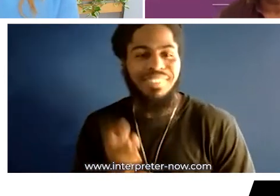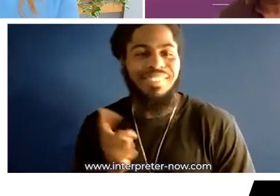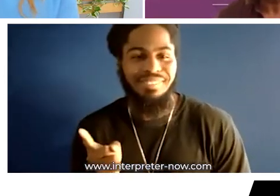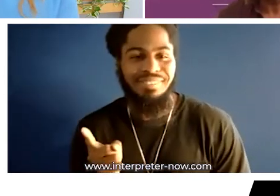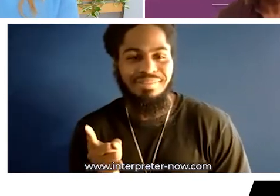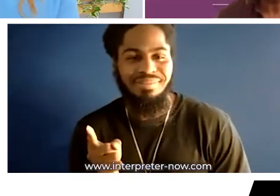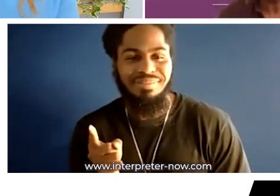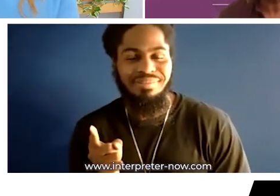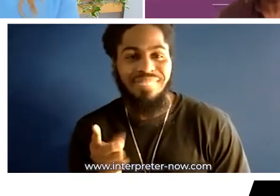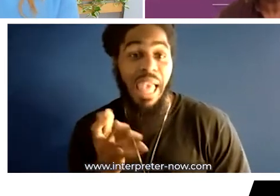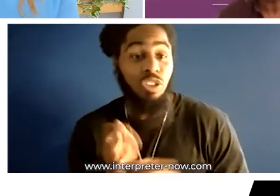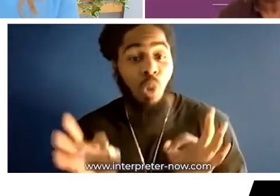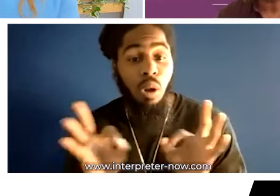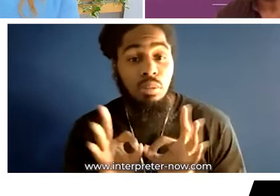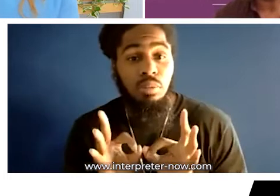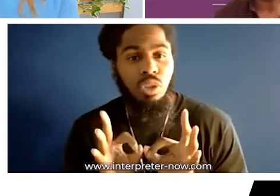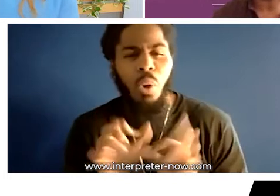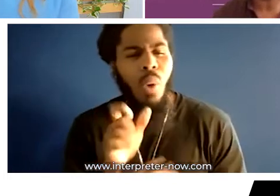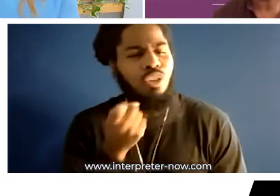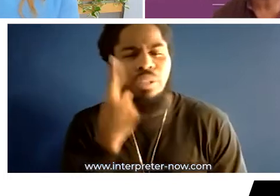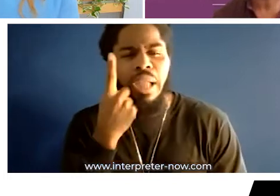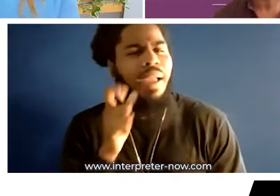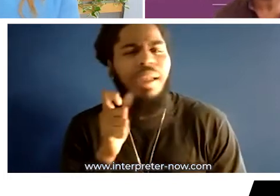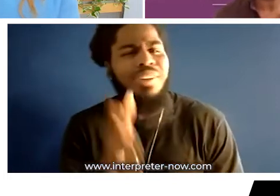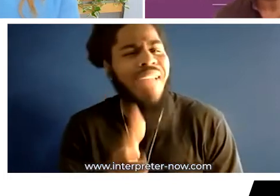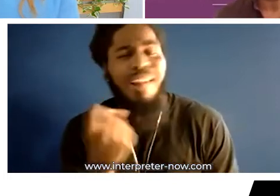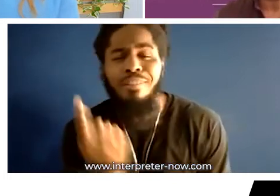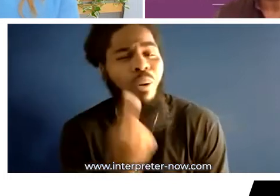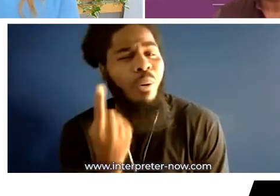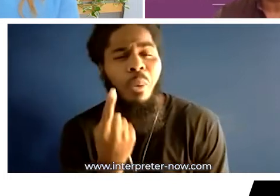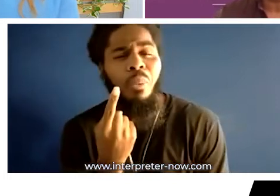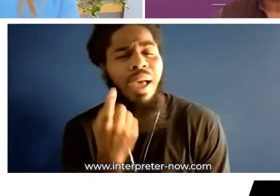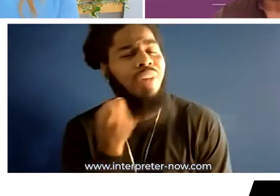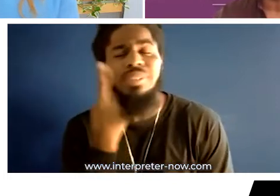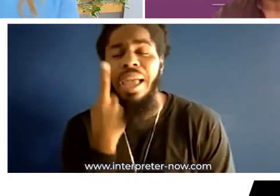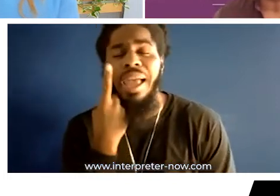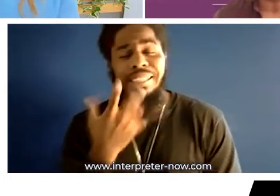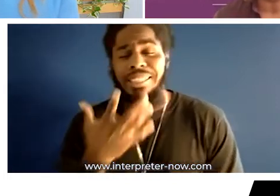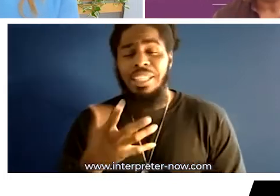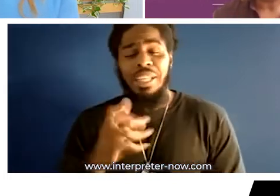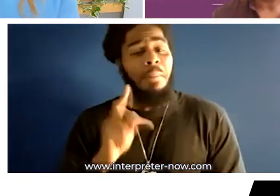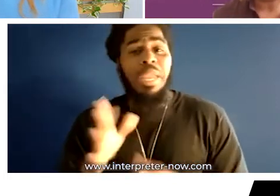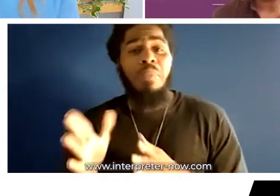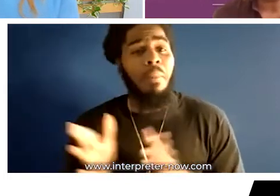So, don't go at it alone and be prepared to be very open and transparent about where your